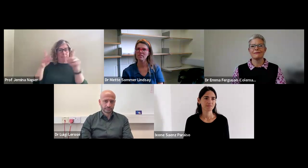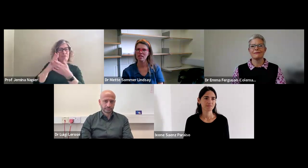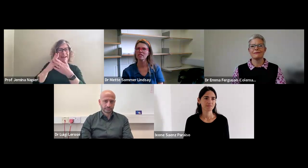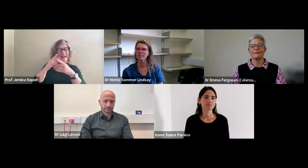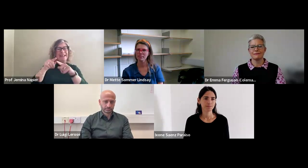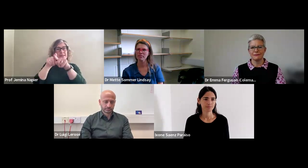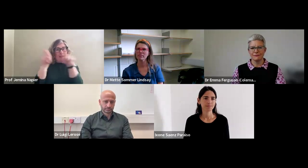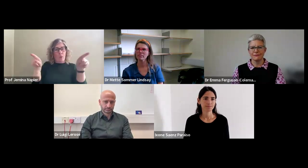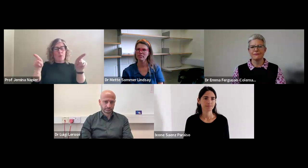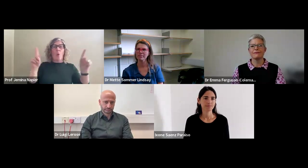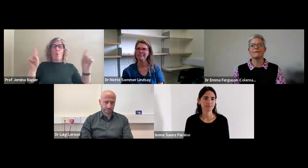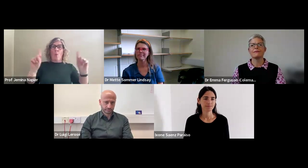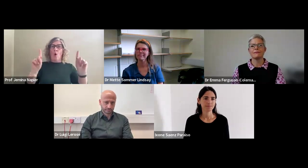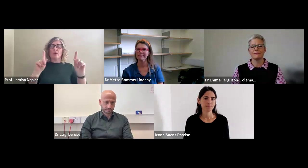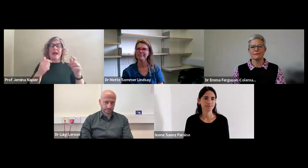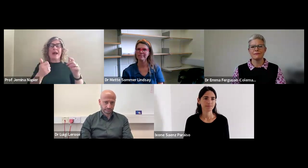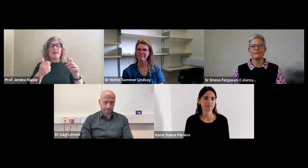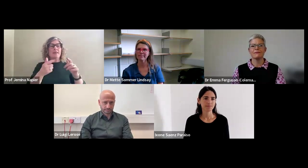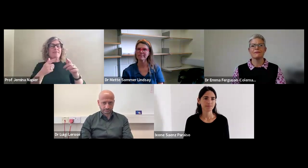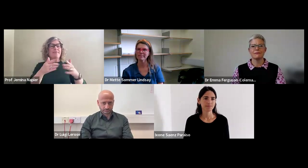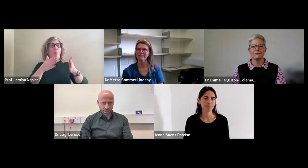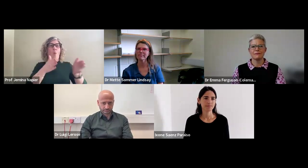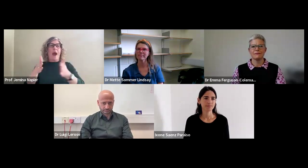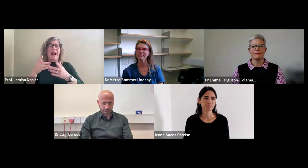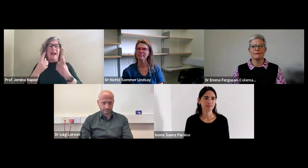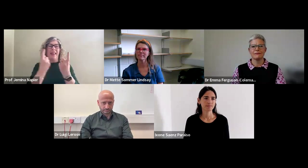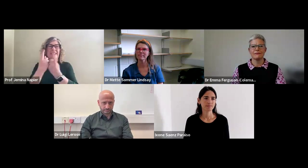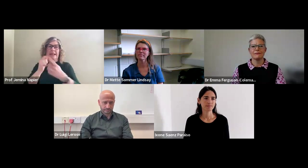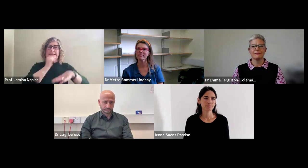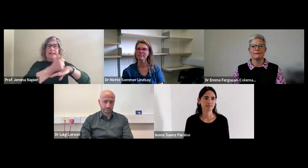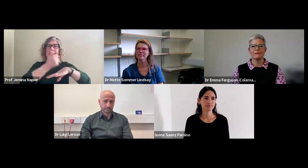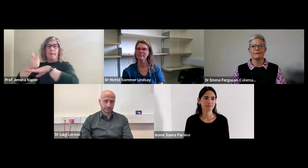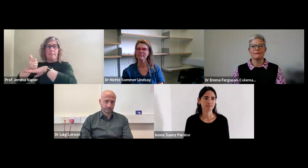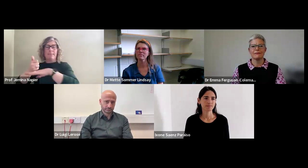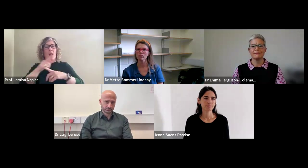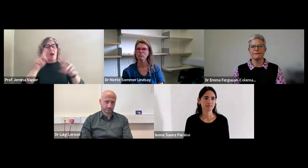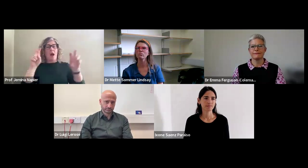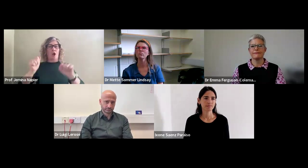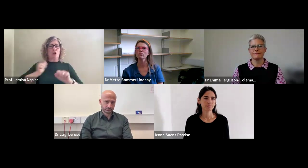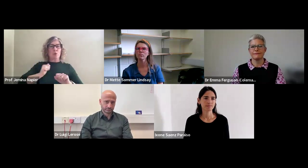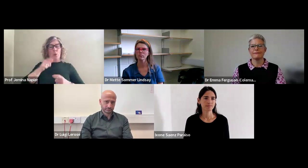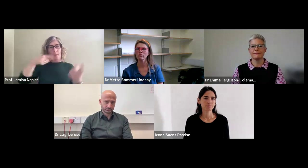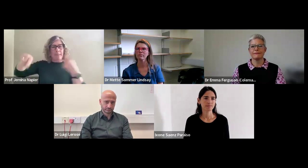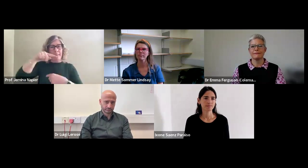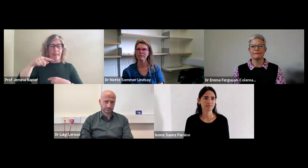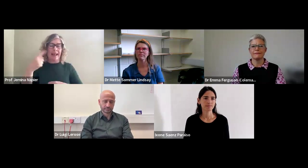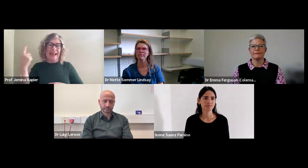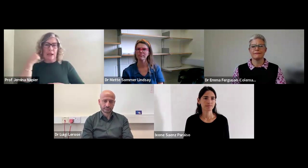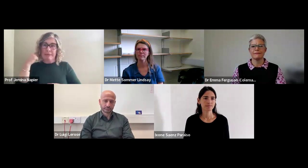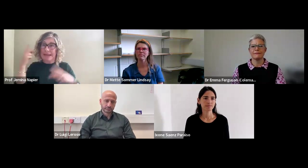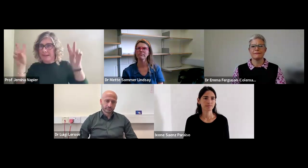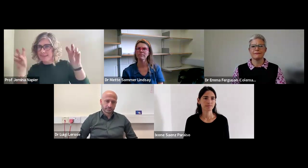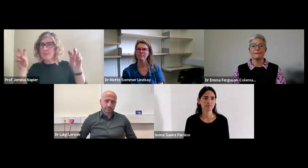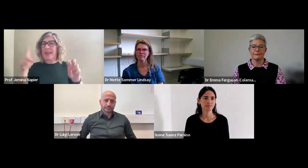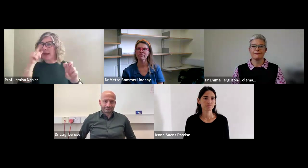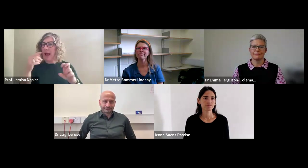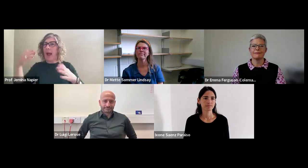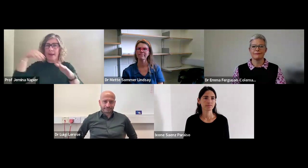do talk about structures and the system and ways that things are set up where there's an assumption